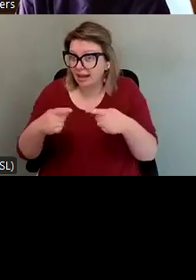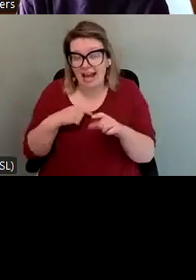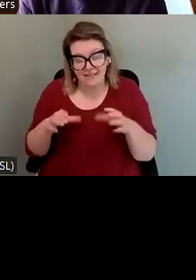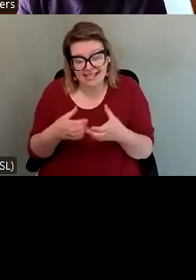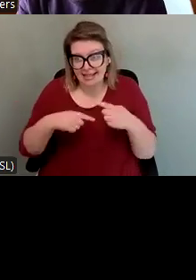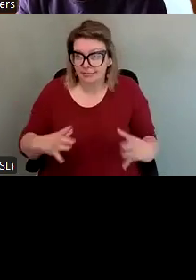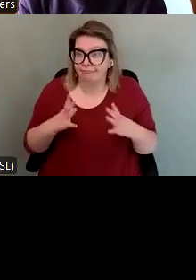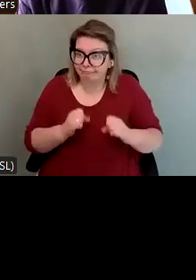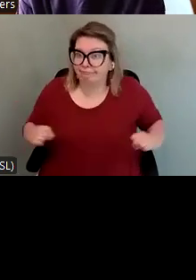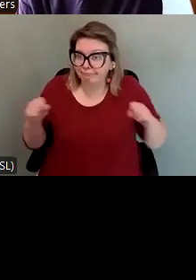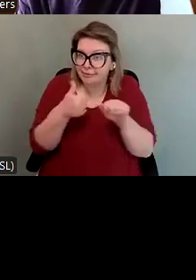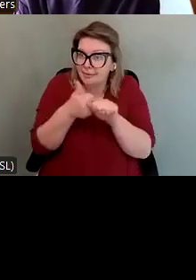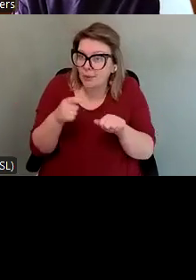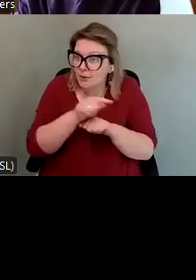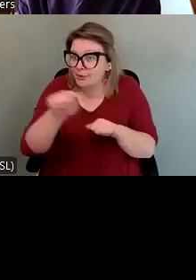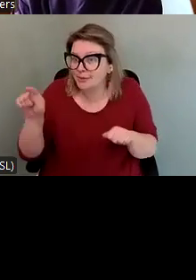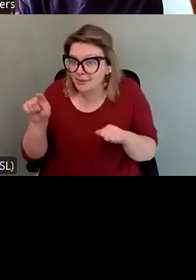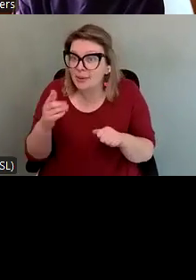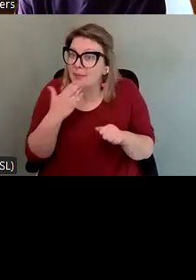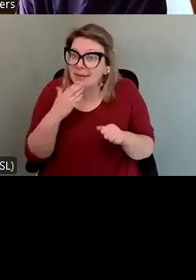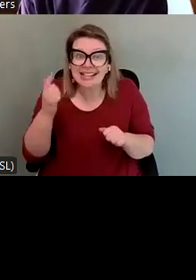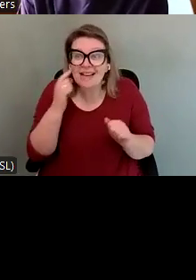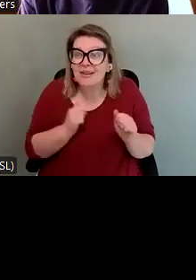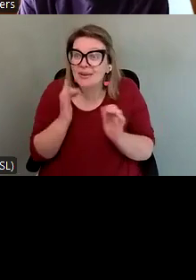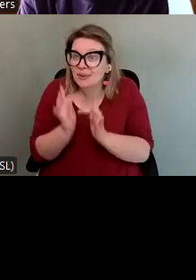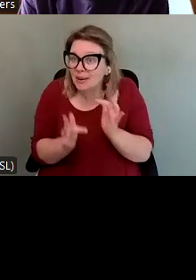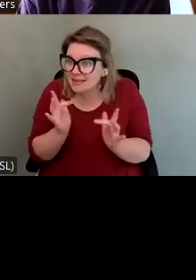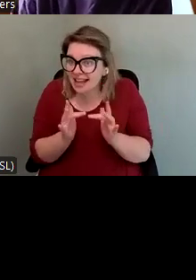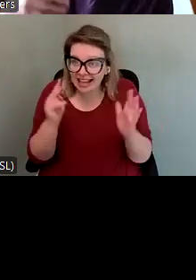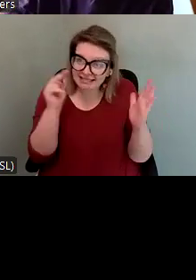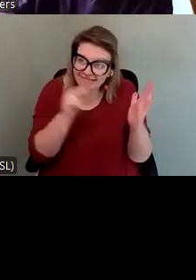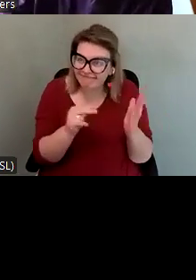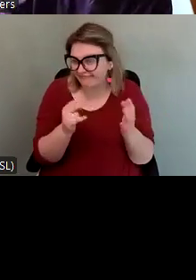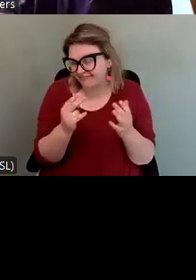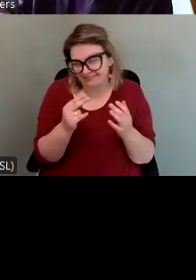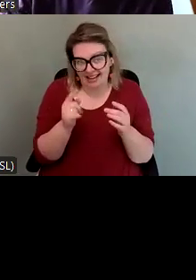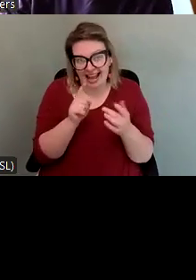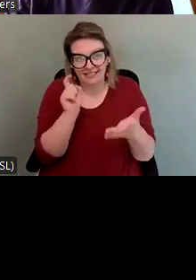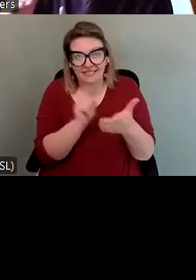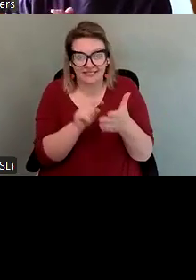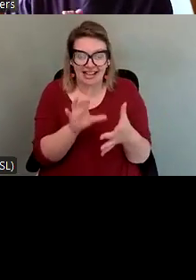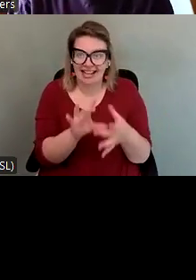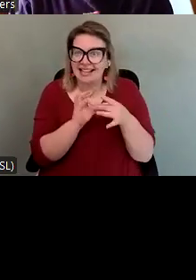Please do go to our website, click on the button which says Get in Touch, and you'll get this form. Just fill that out.